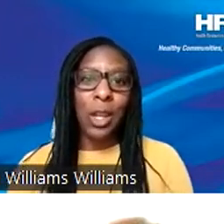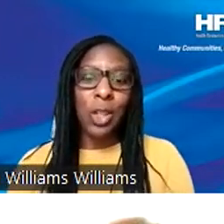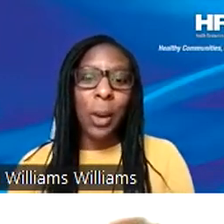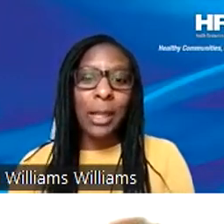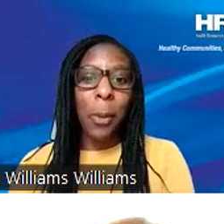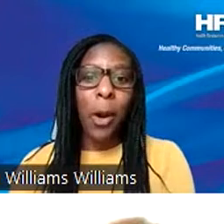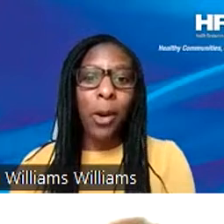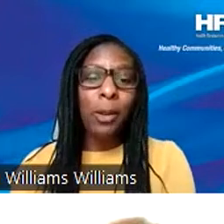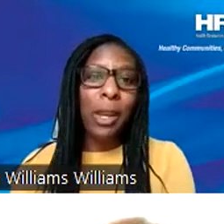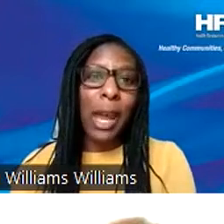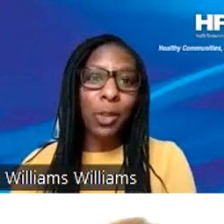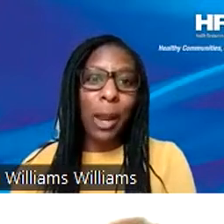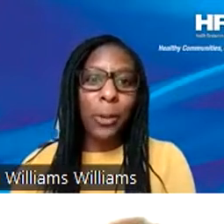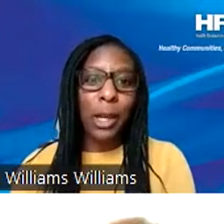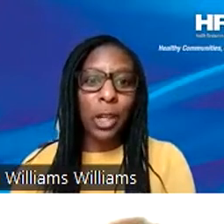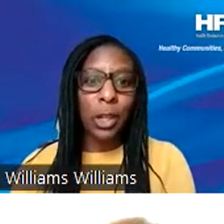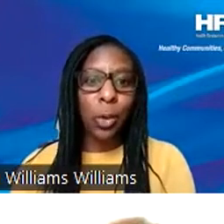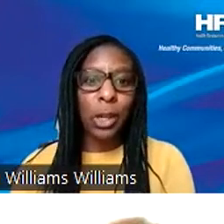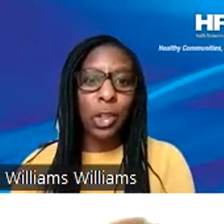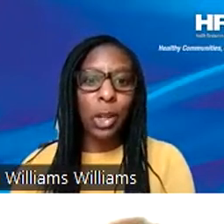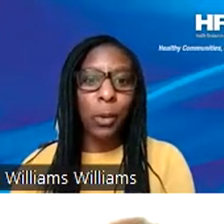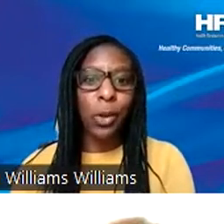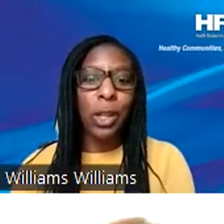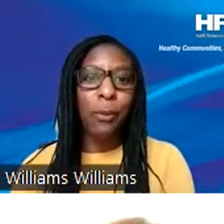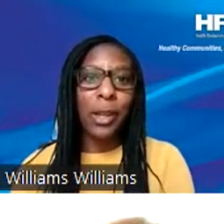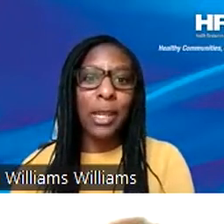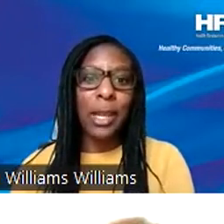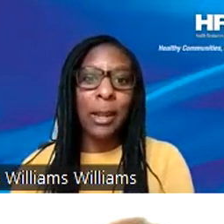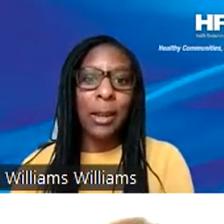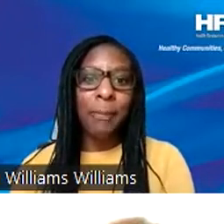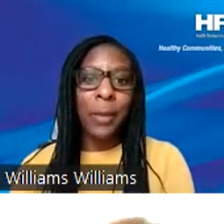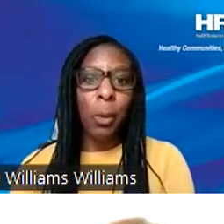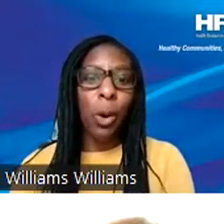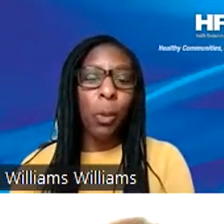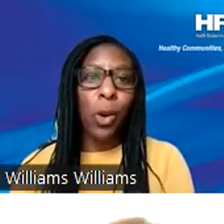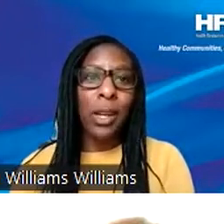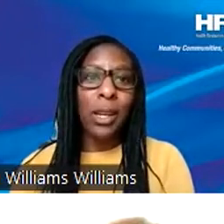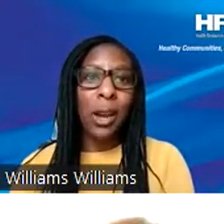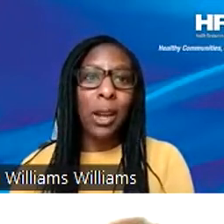As a part of the National Hypertension Control Initiative, HRSA funded or awarded